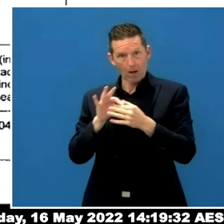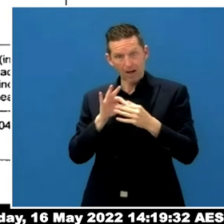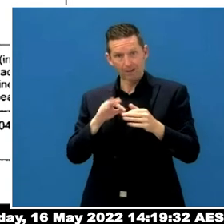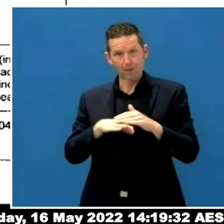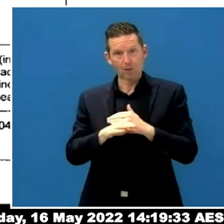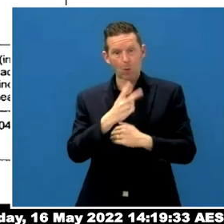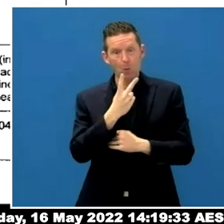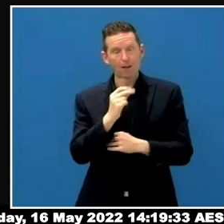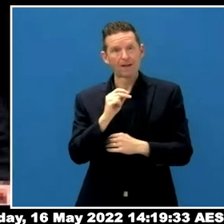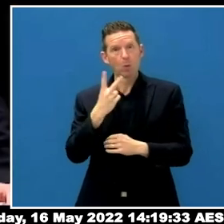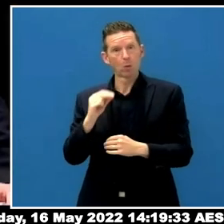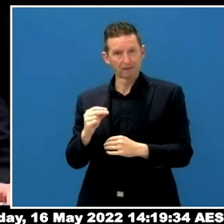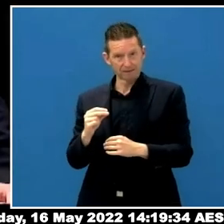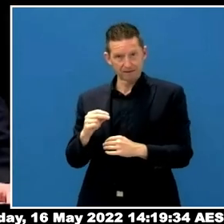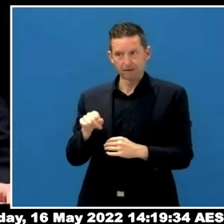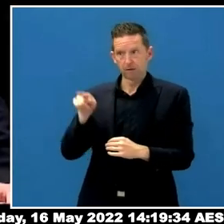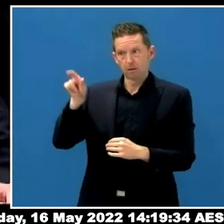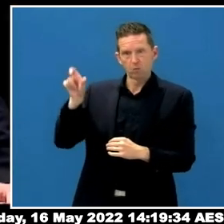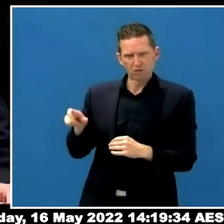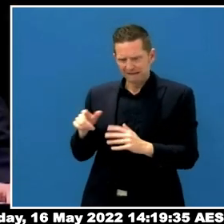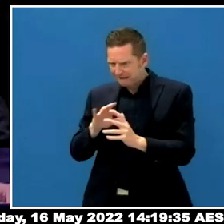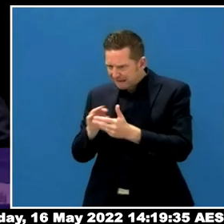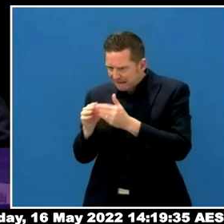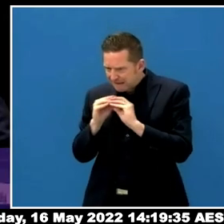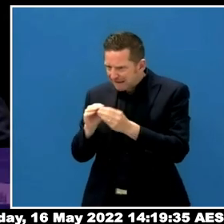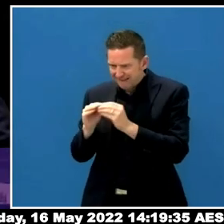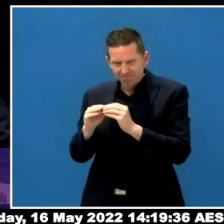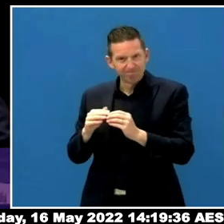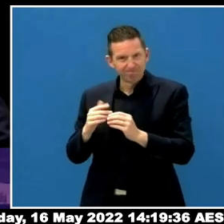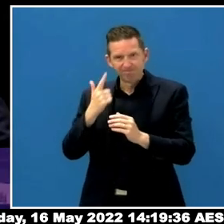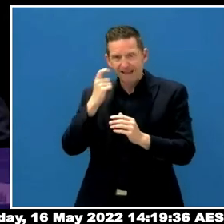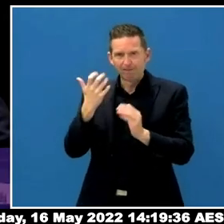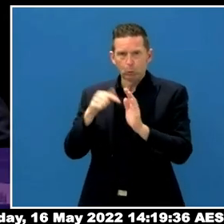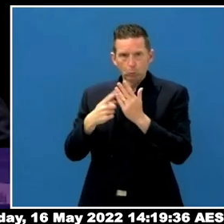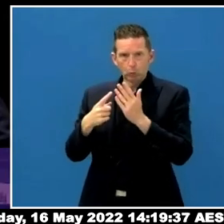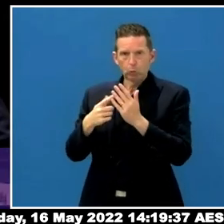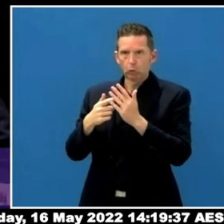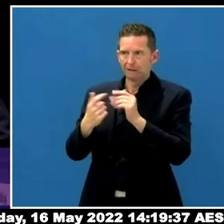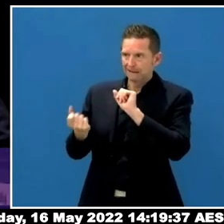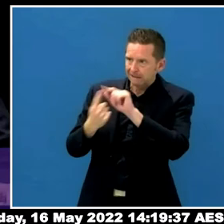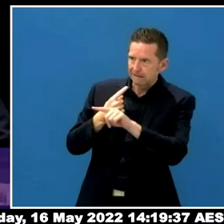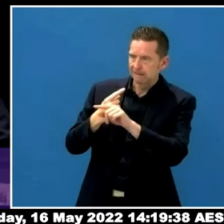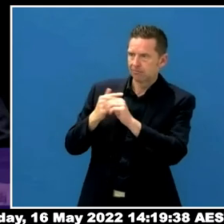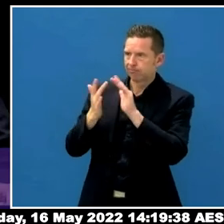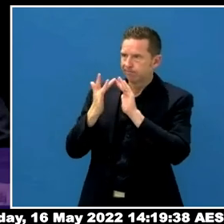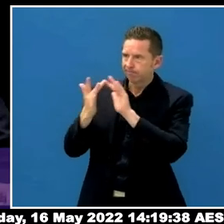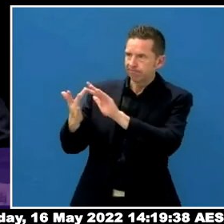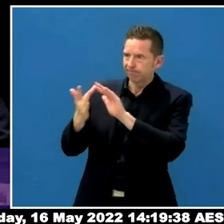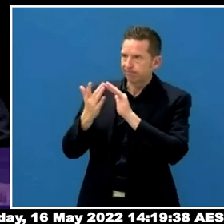and had to write back and forth to Afford to unfreeze money to pay for support